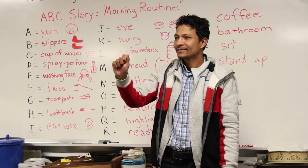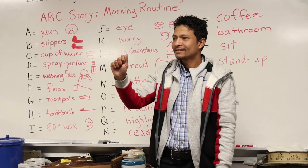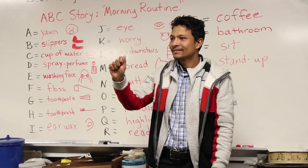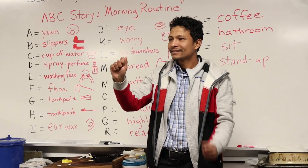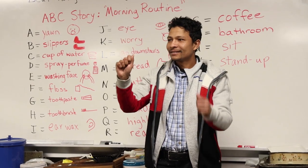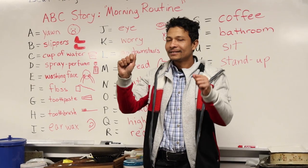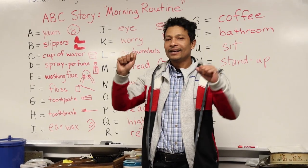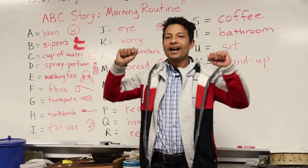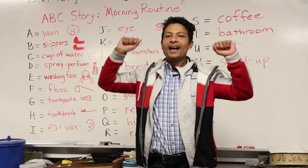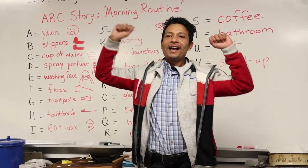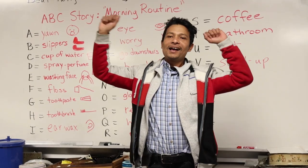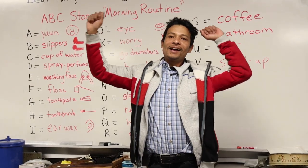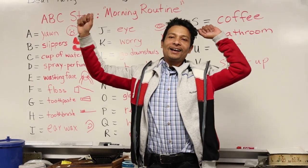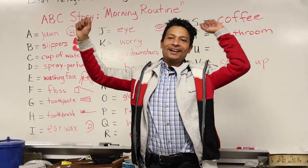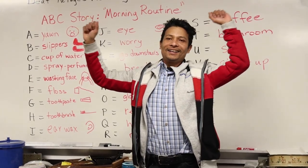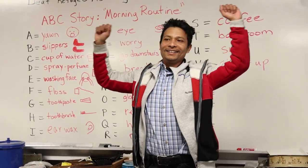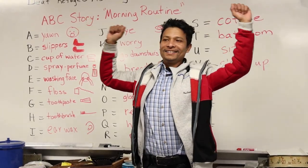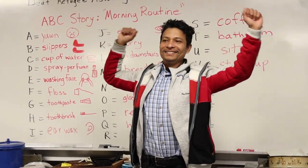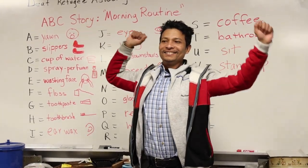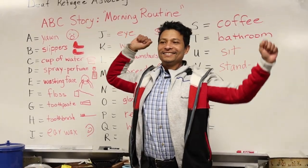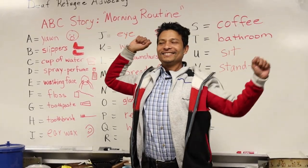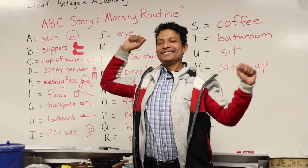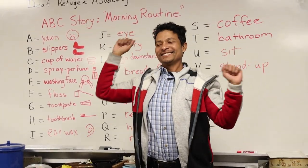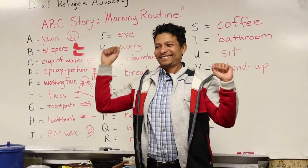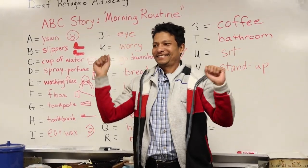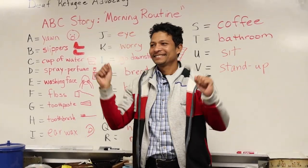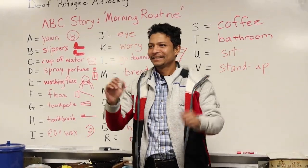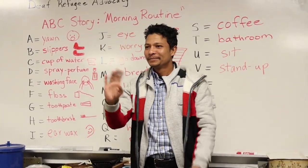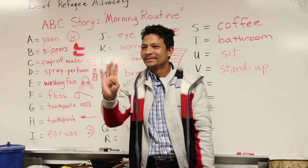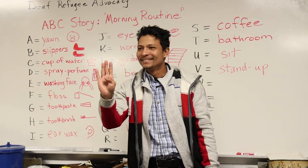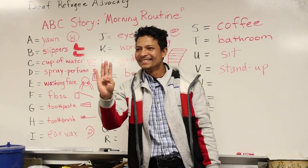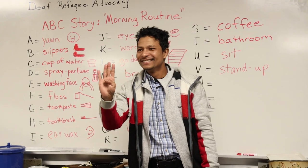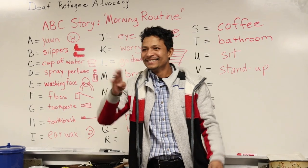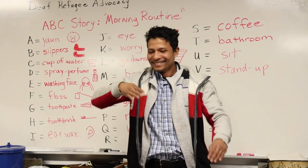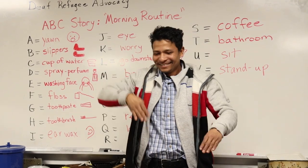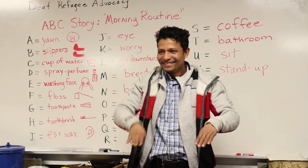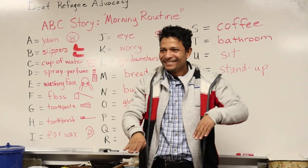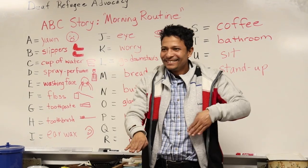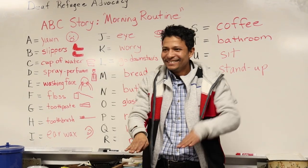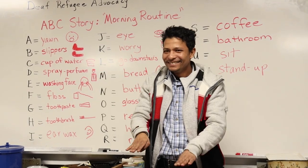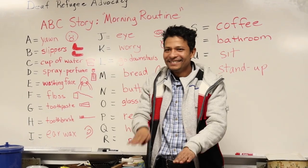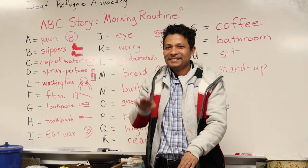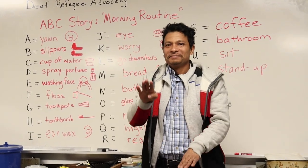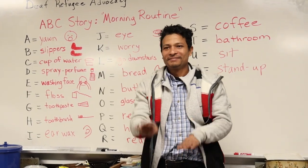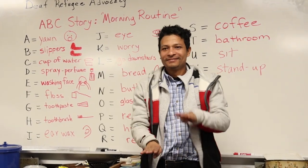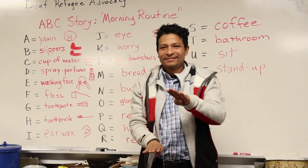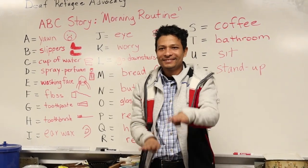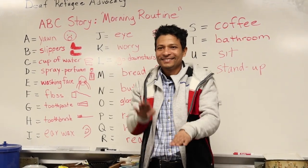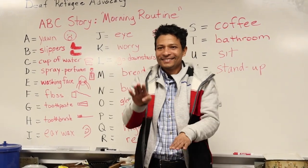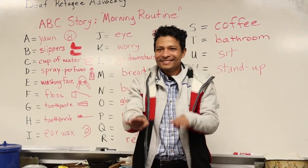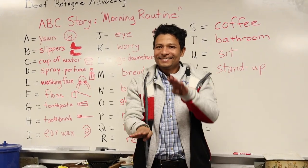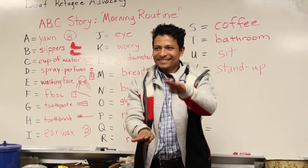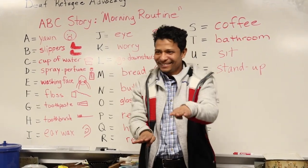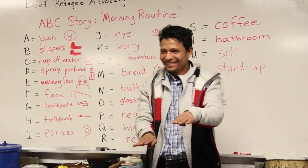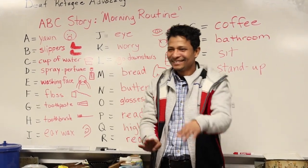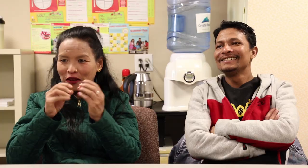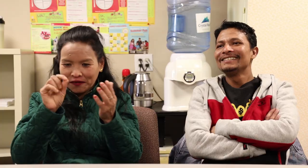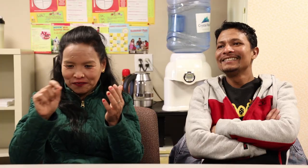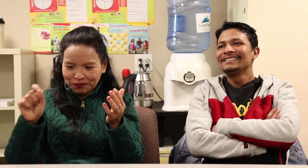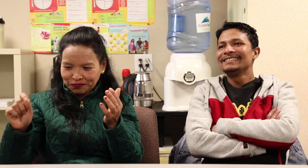(Purna) Imagine a life where you didn't have education. It was very oppressive where we were from,